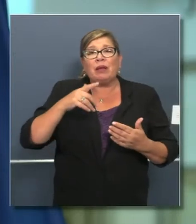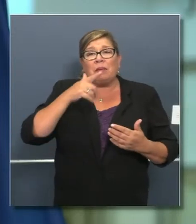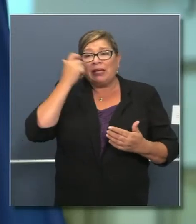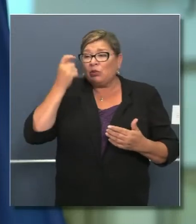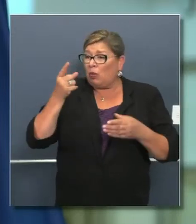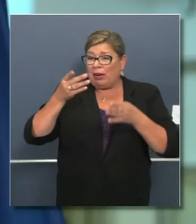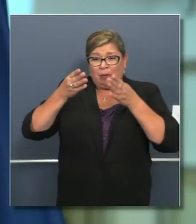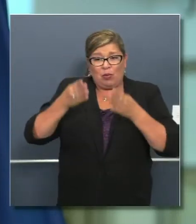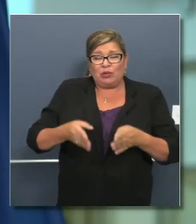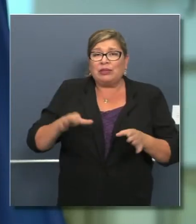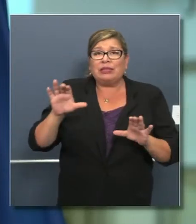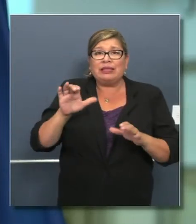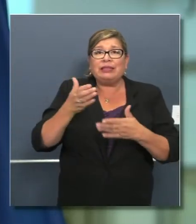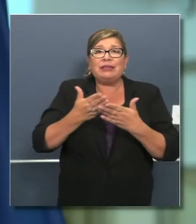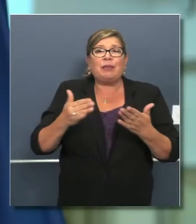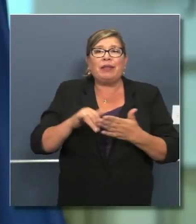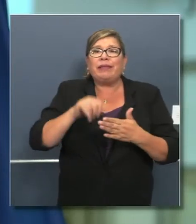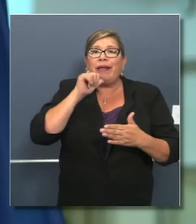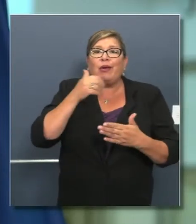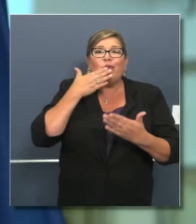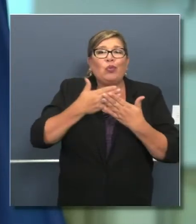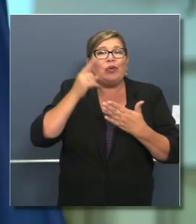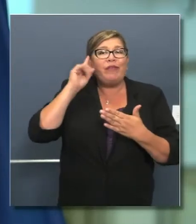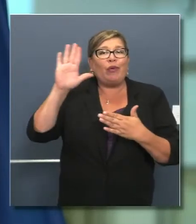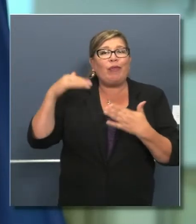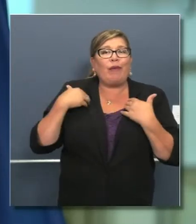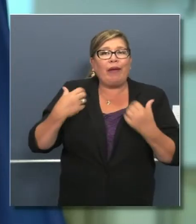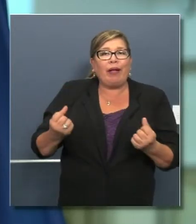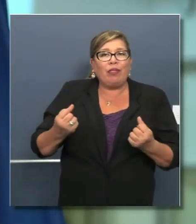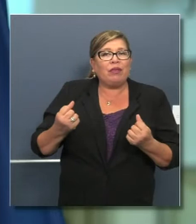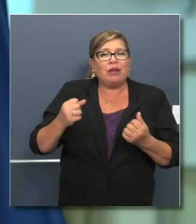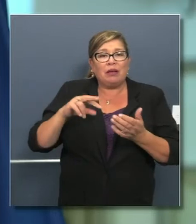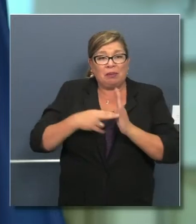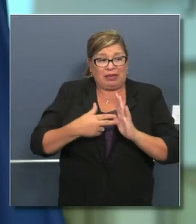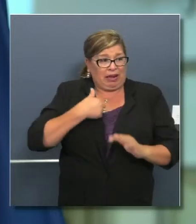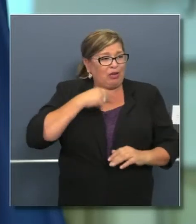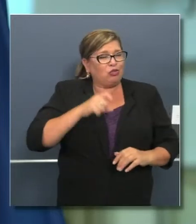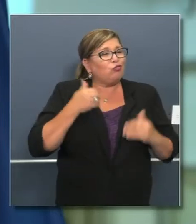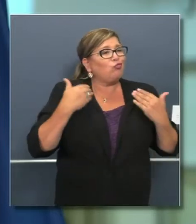doesn't mean you should do something that's not good for your public health that's common sense